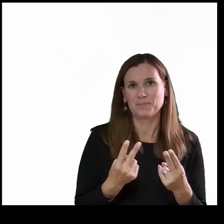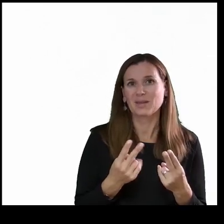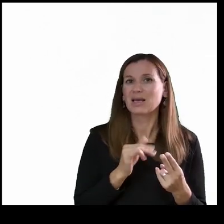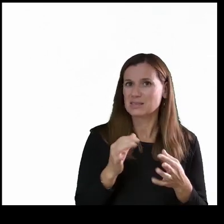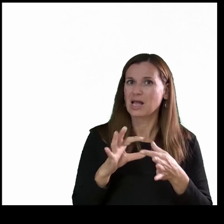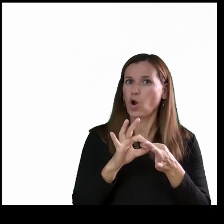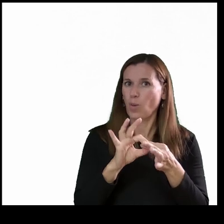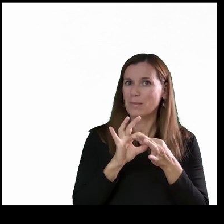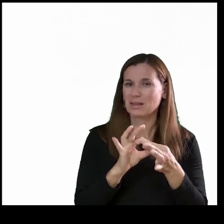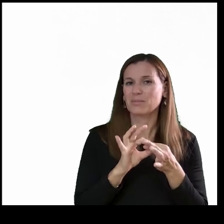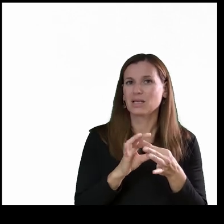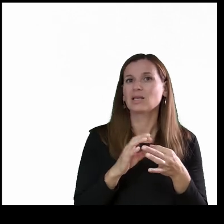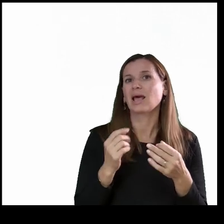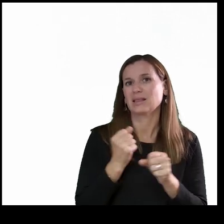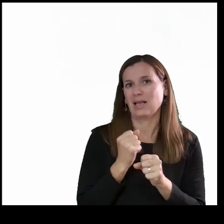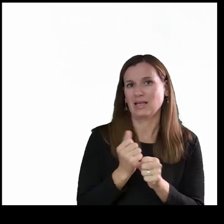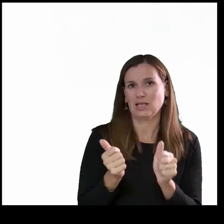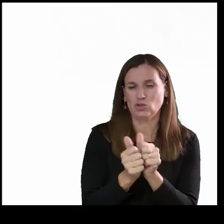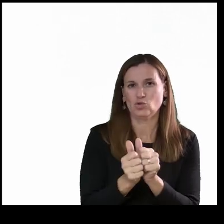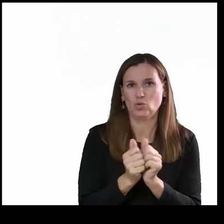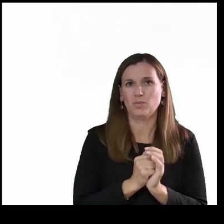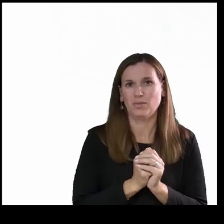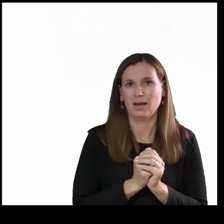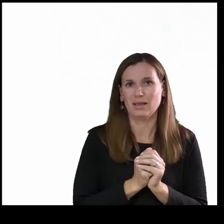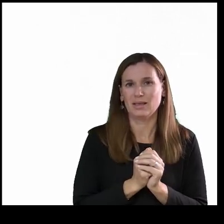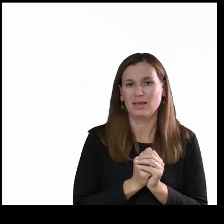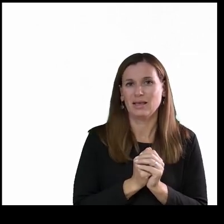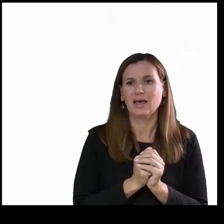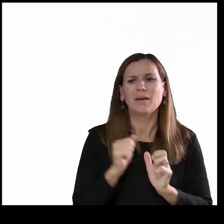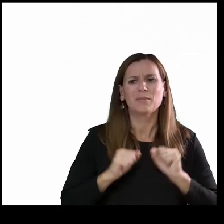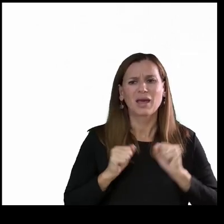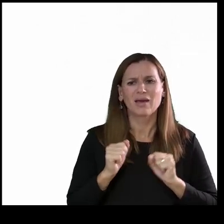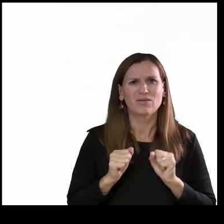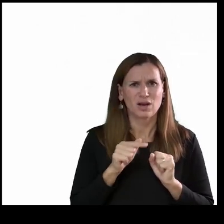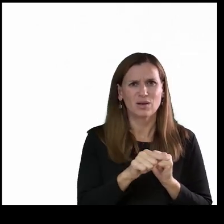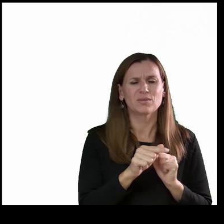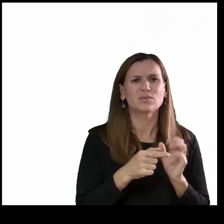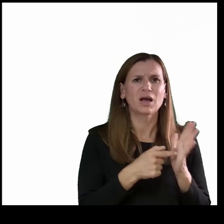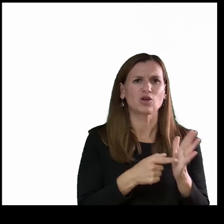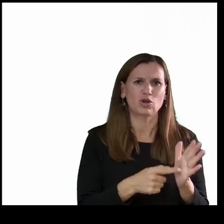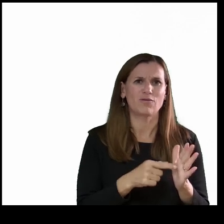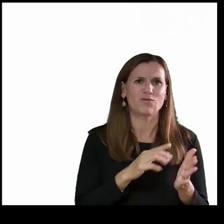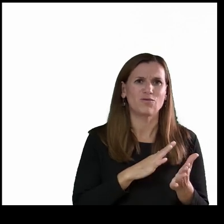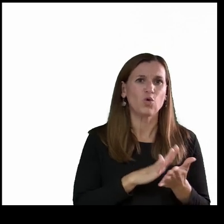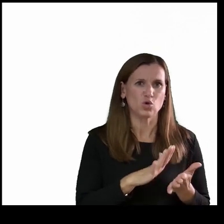they work together. The behavioural one is presenting the functional aspect